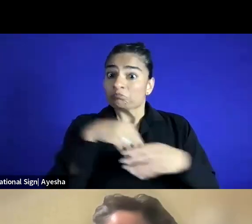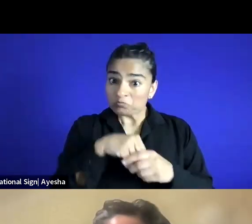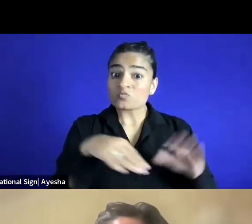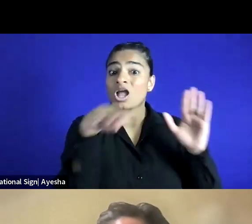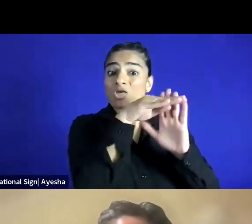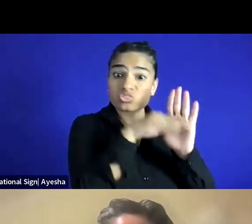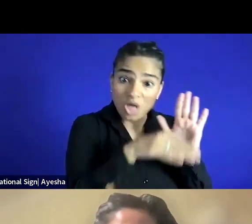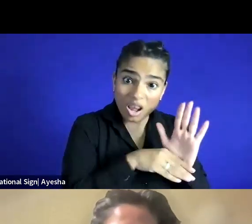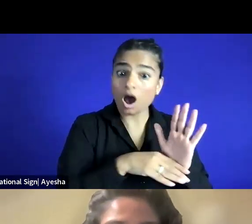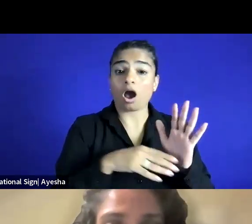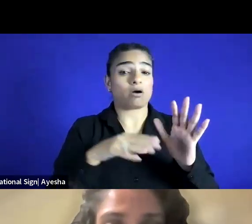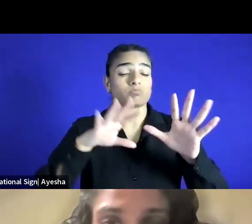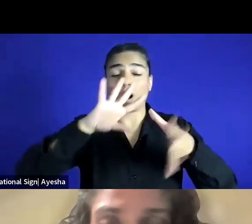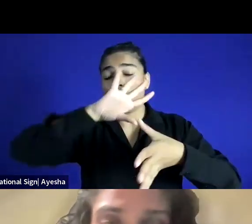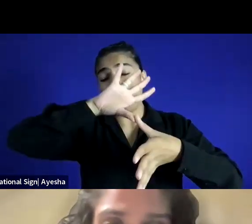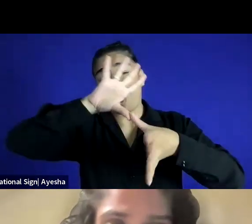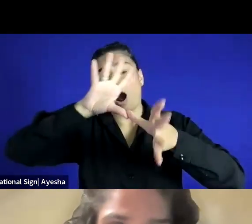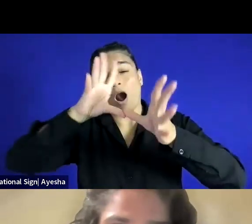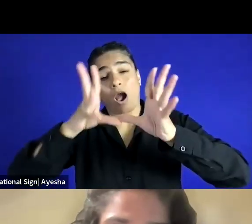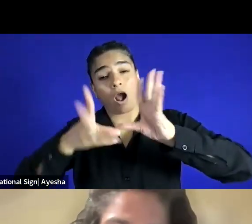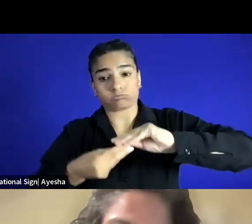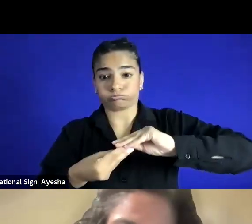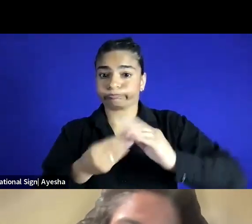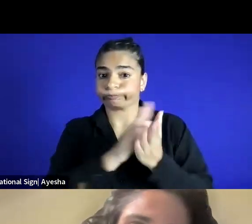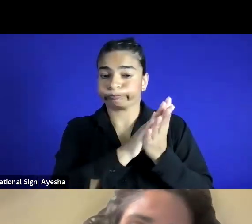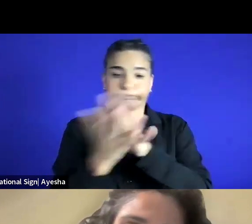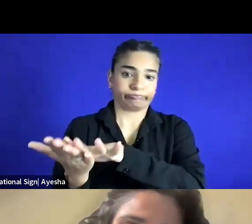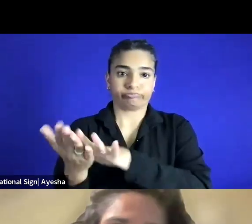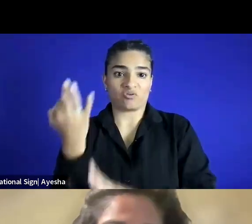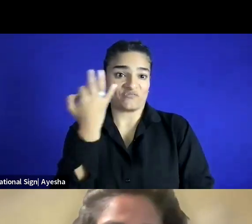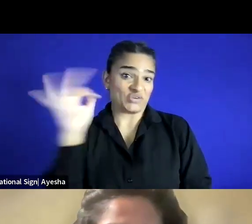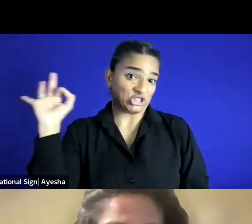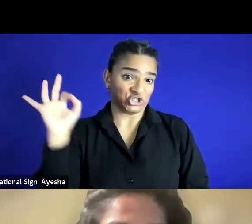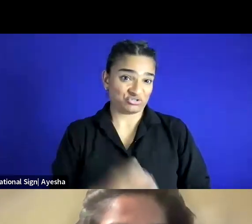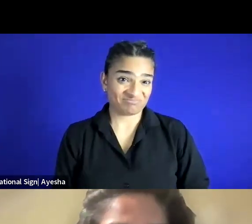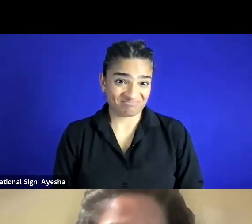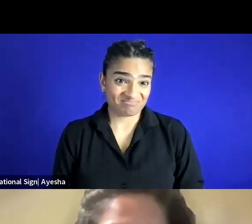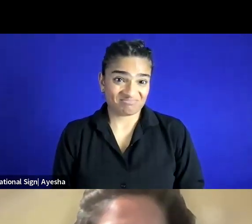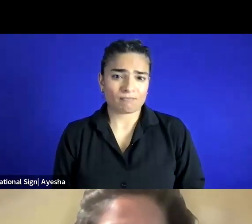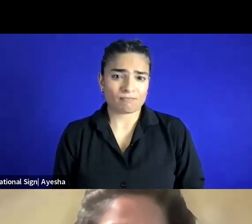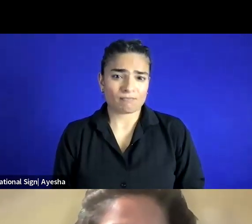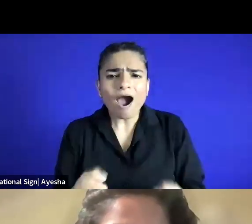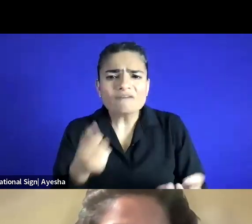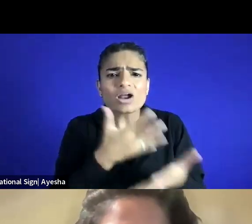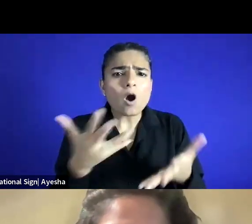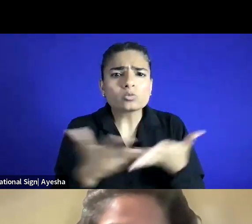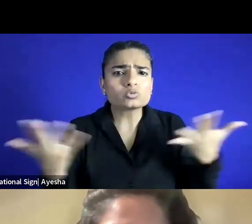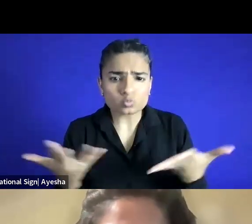also. And so we have it in what languages? We have an English. Yes, French.